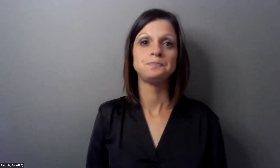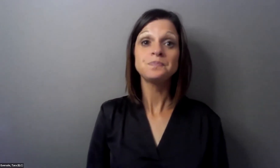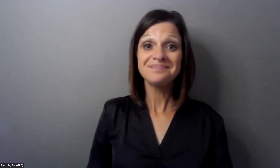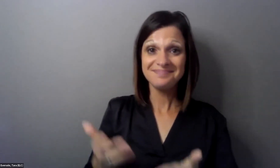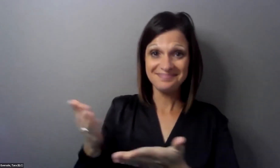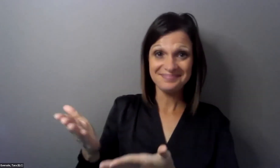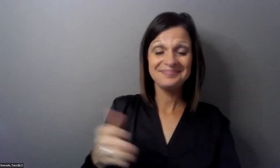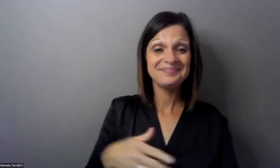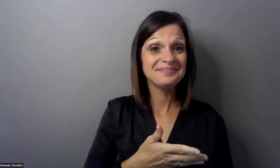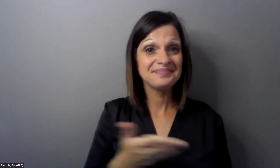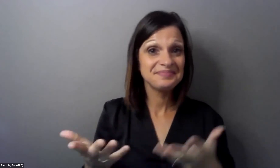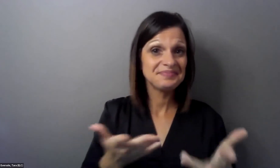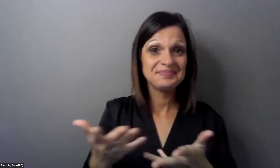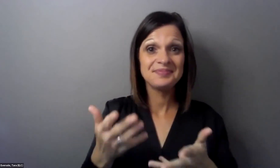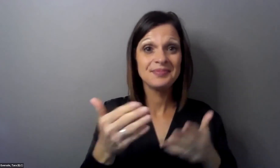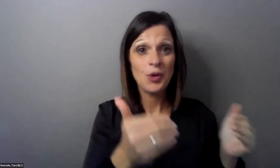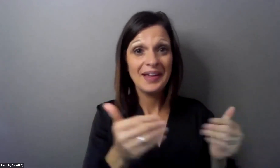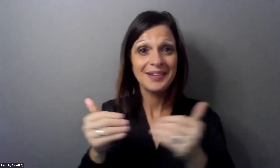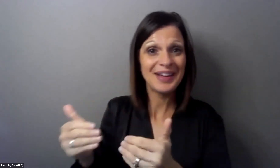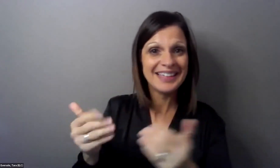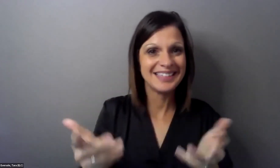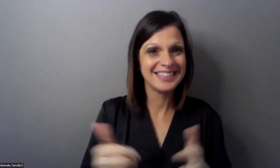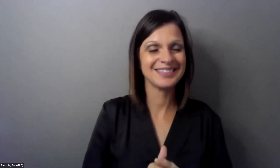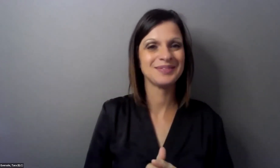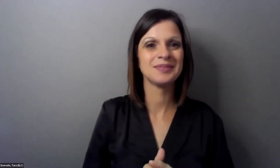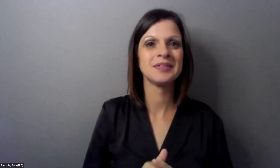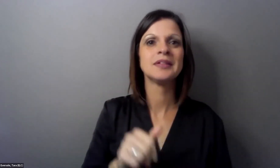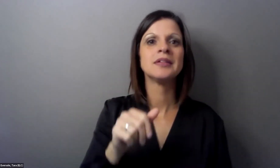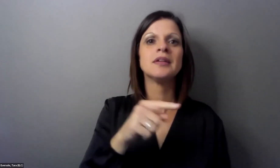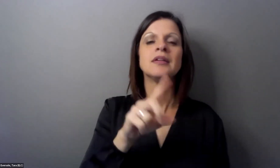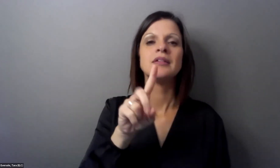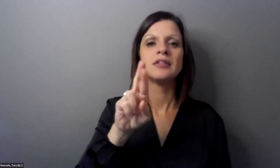From the provider perspective.